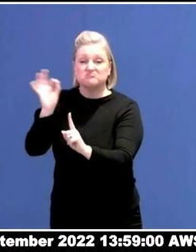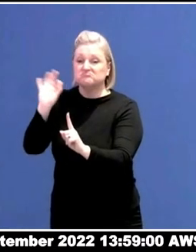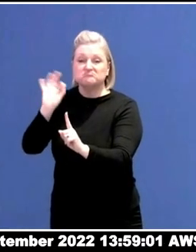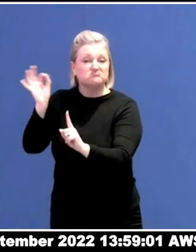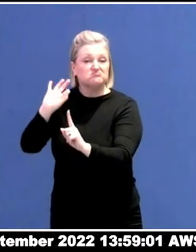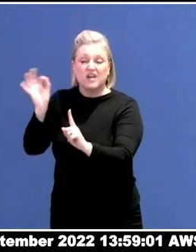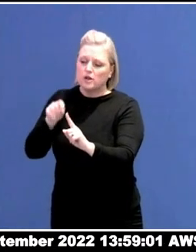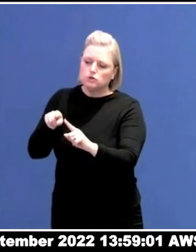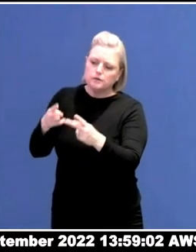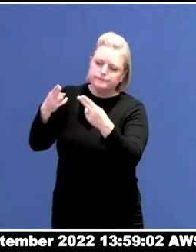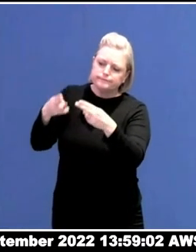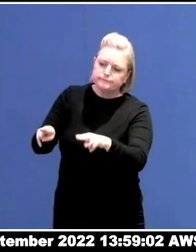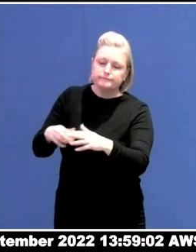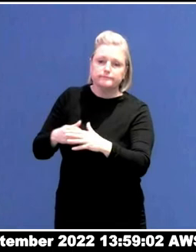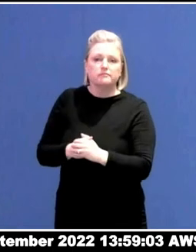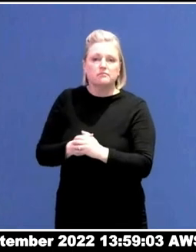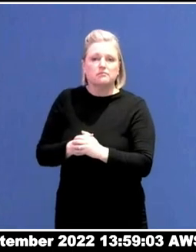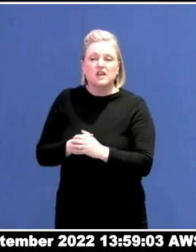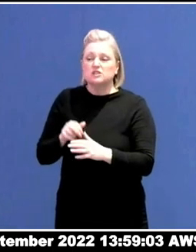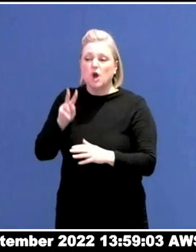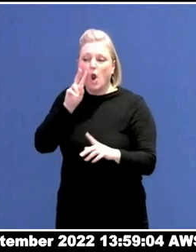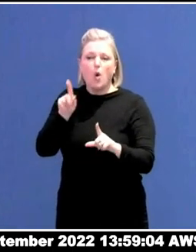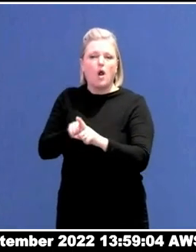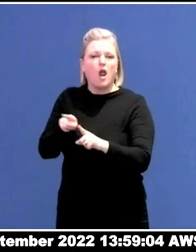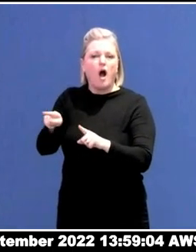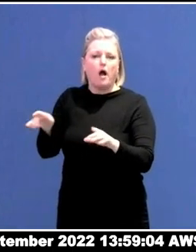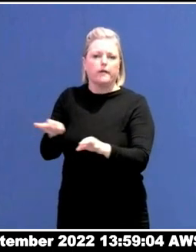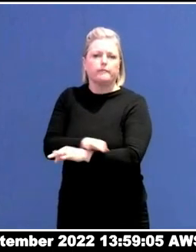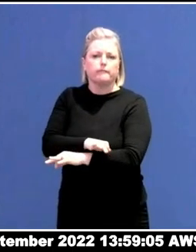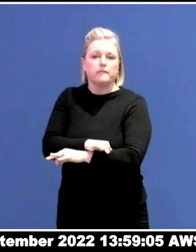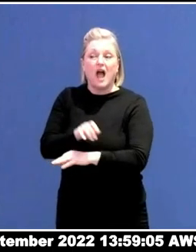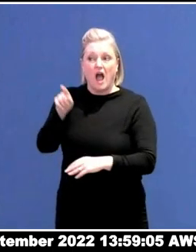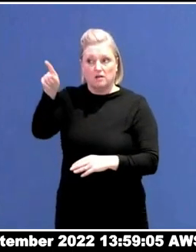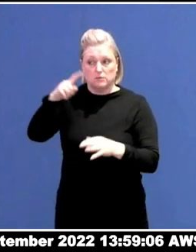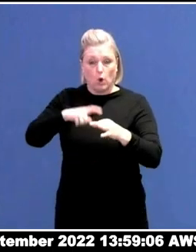They refuse in many states - in particular, I will name Queensland and Western Australia